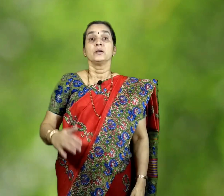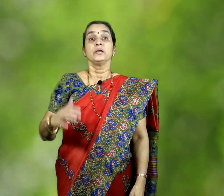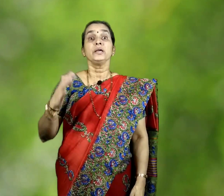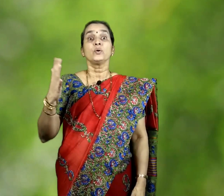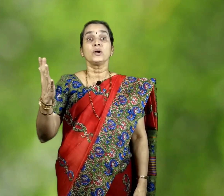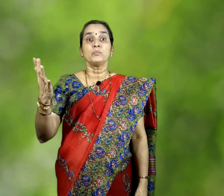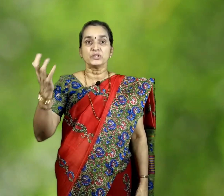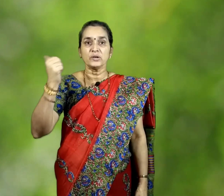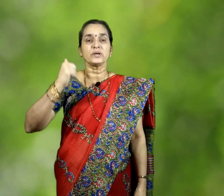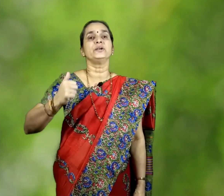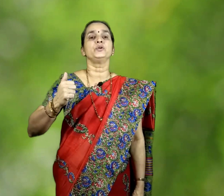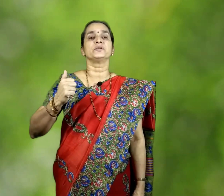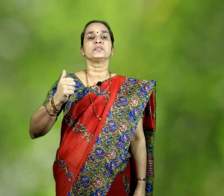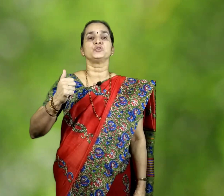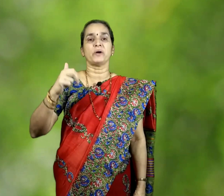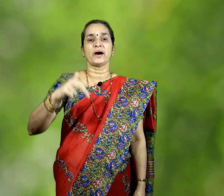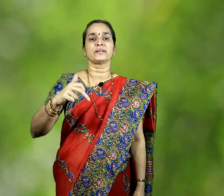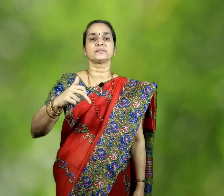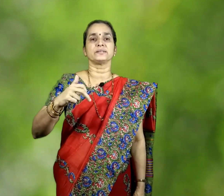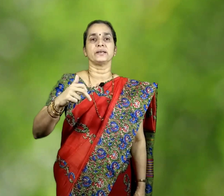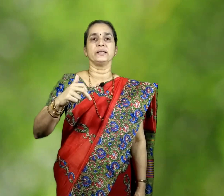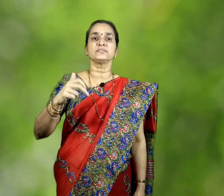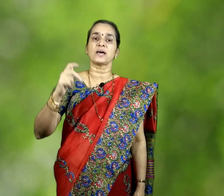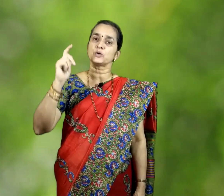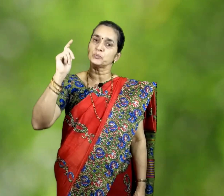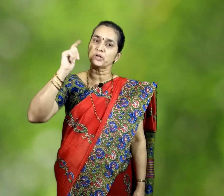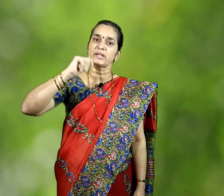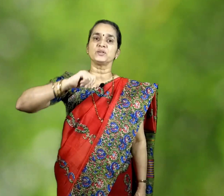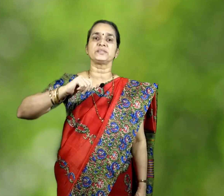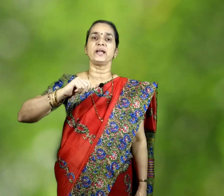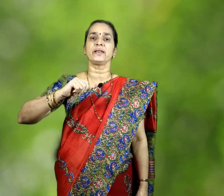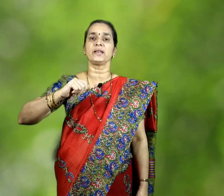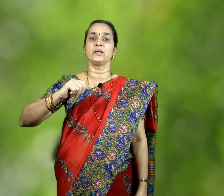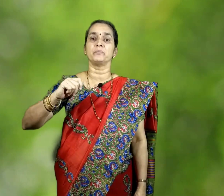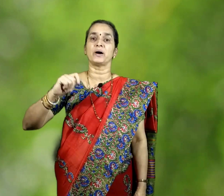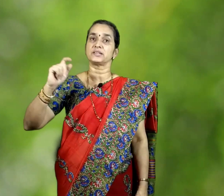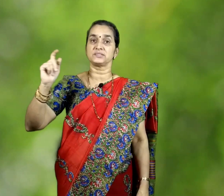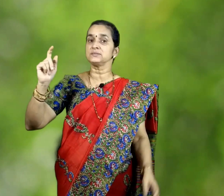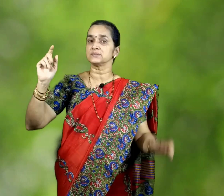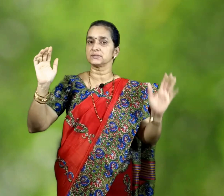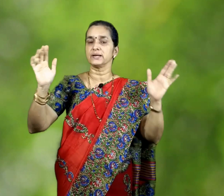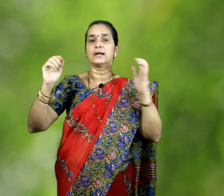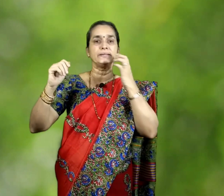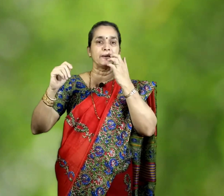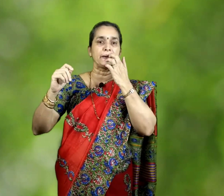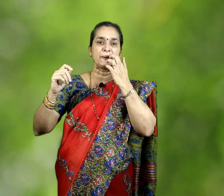This disease was initially observed for the first time in 1957 March